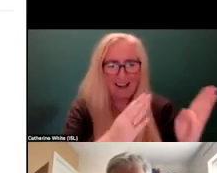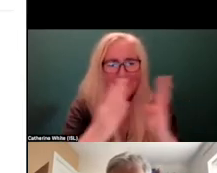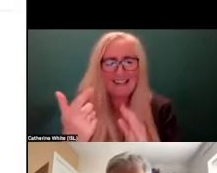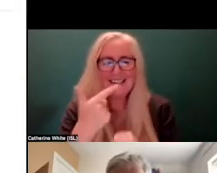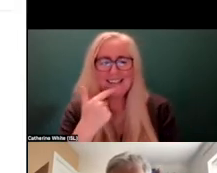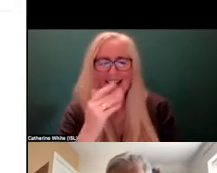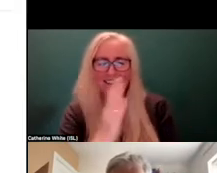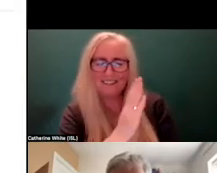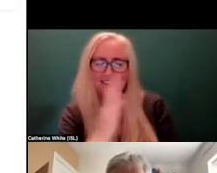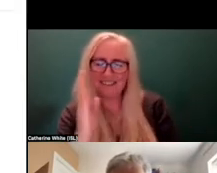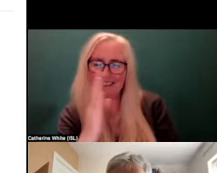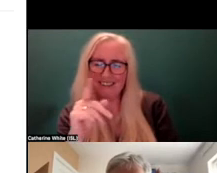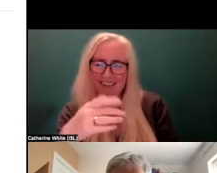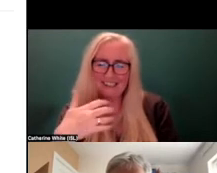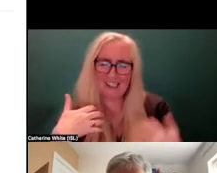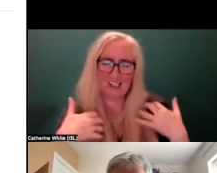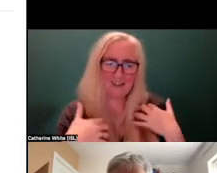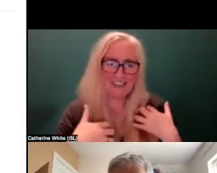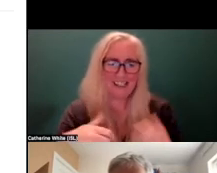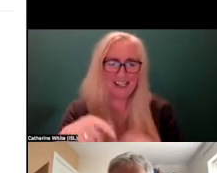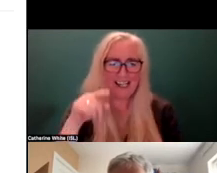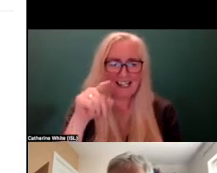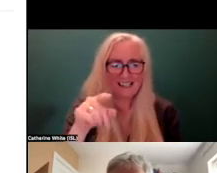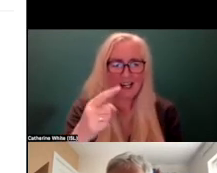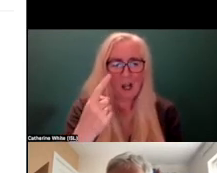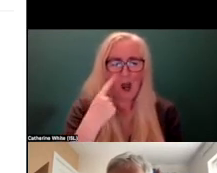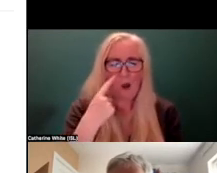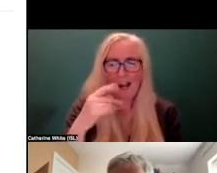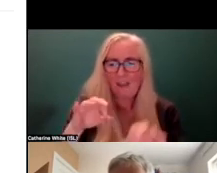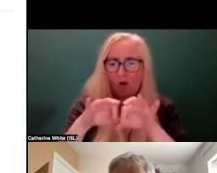And the second one is an interesting one, I suppose about re-examining our